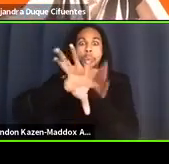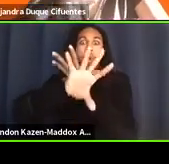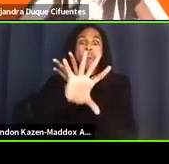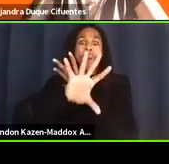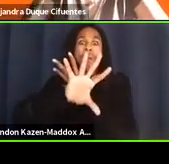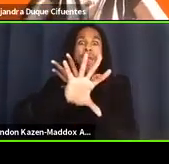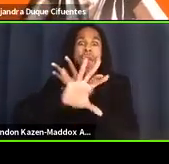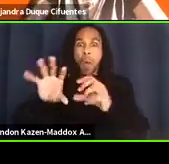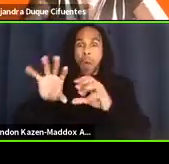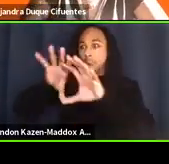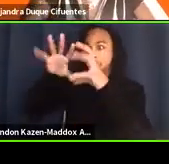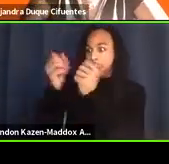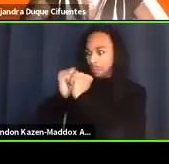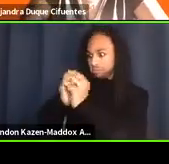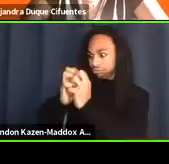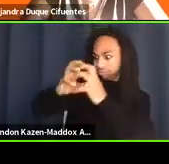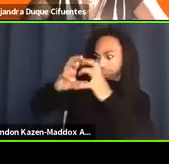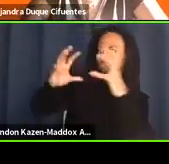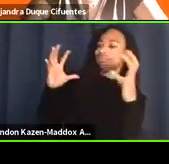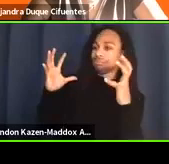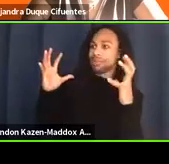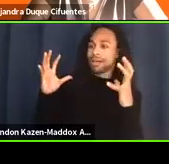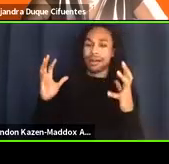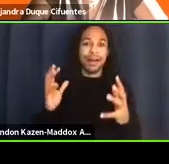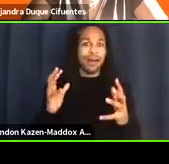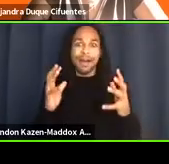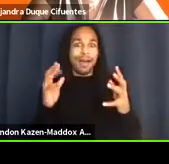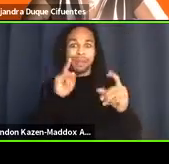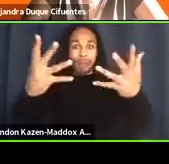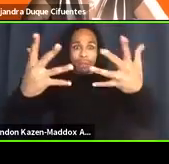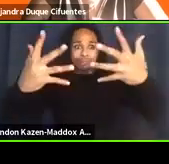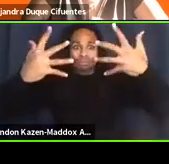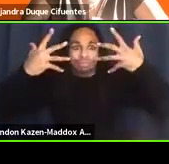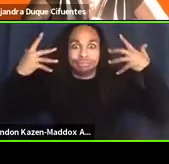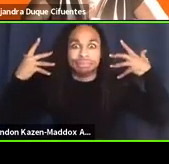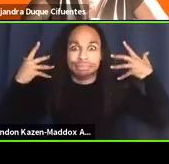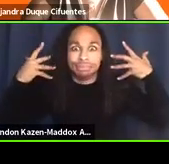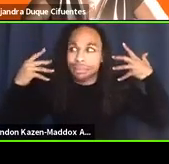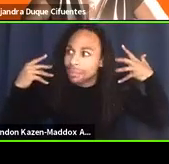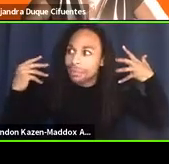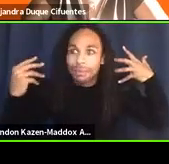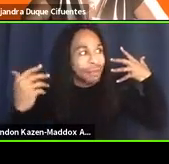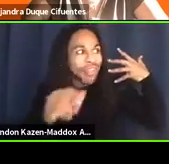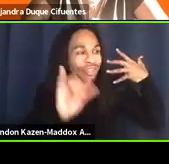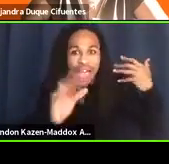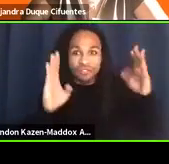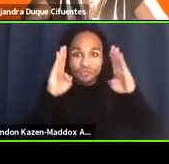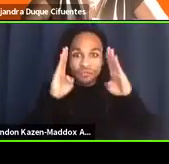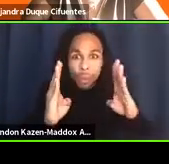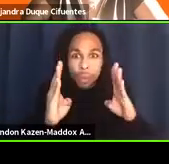another room the thumps and the hit on the floor of his jumping.